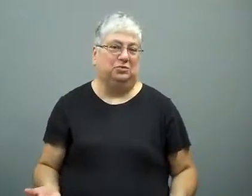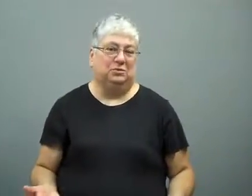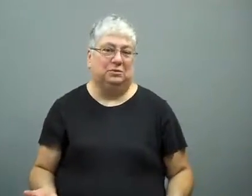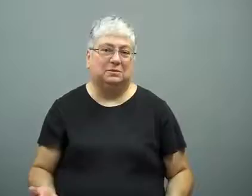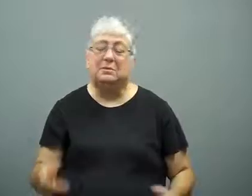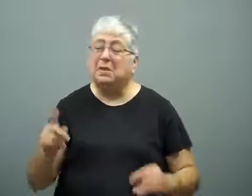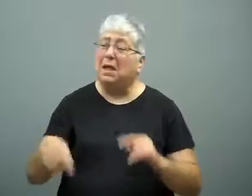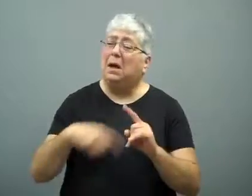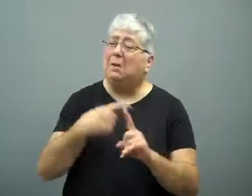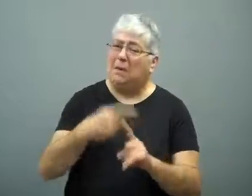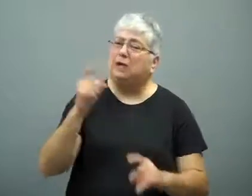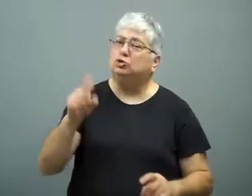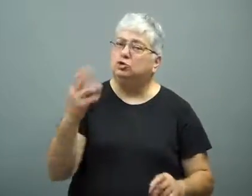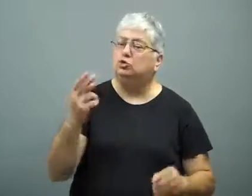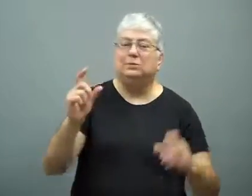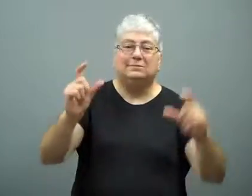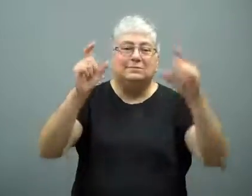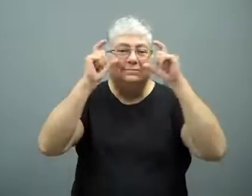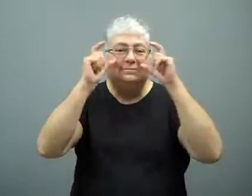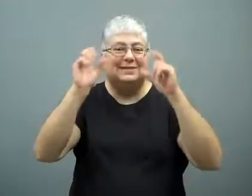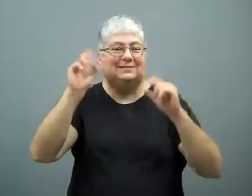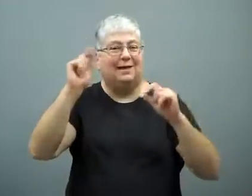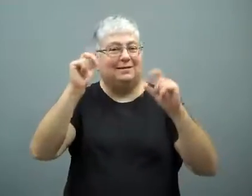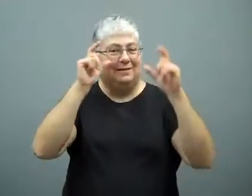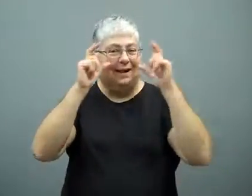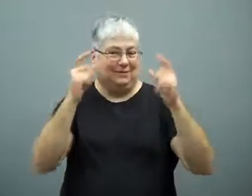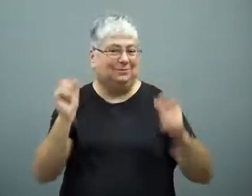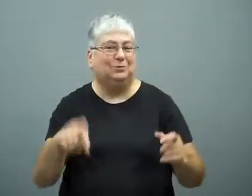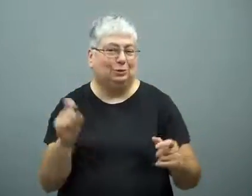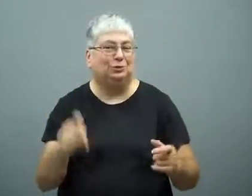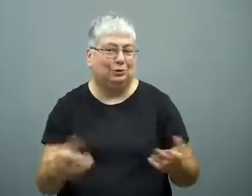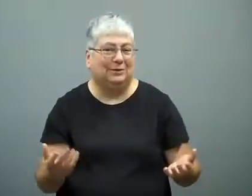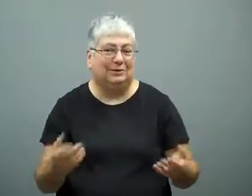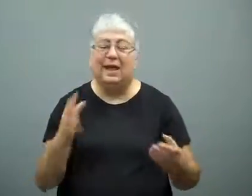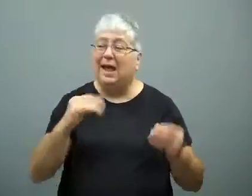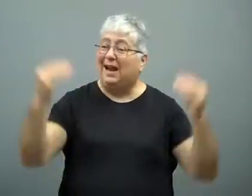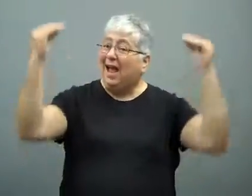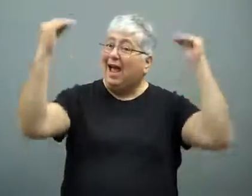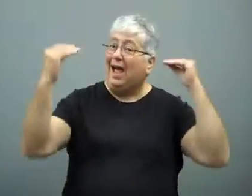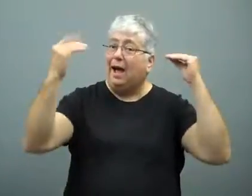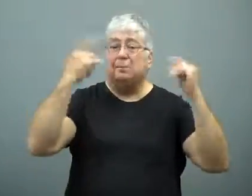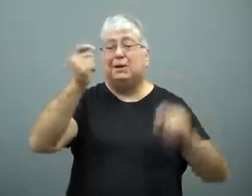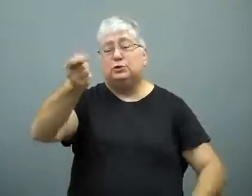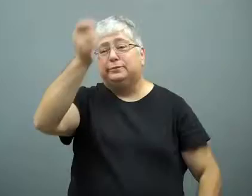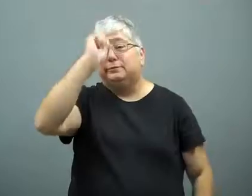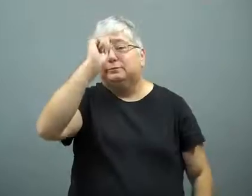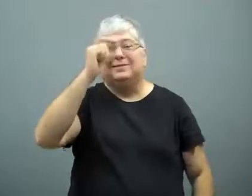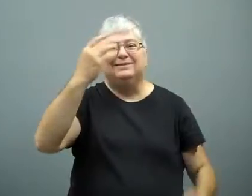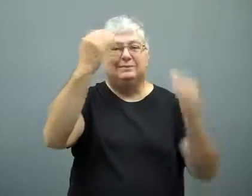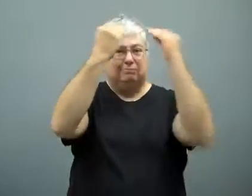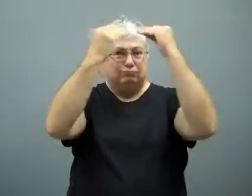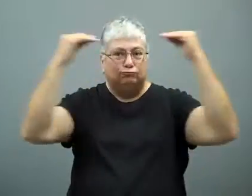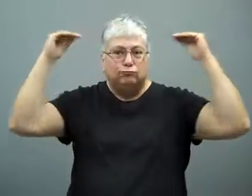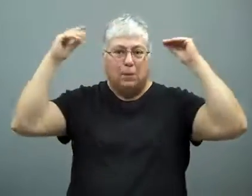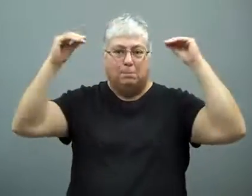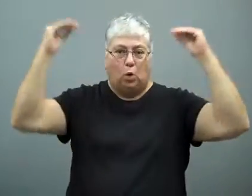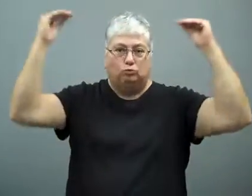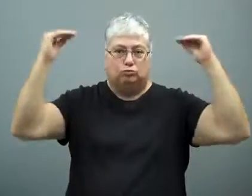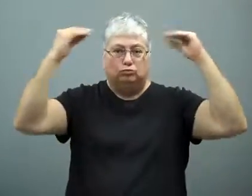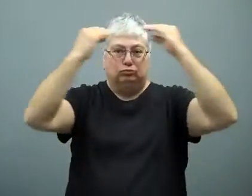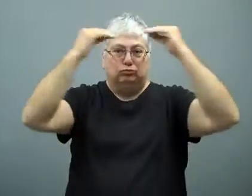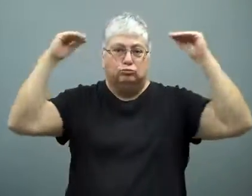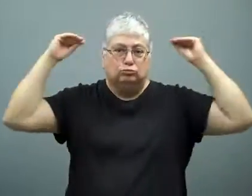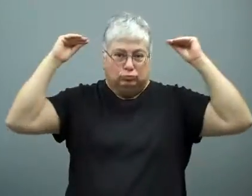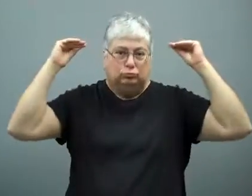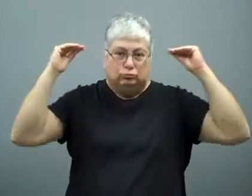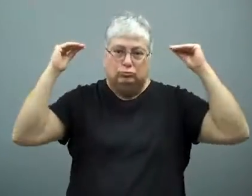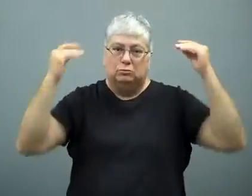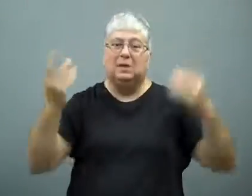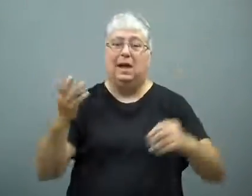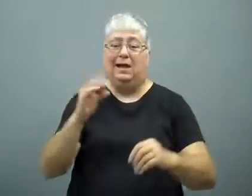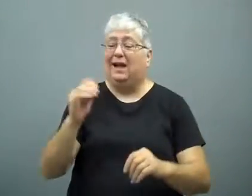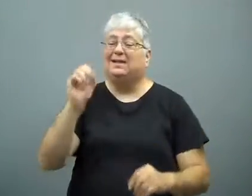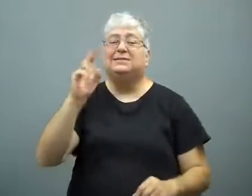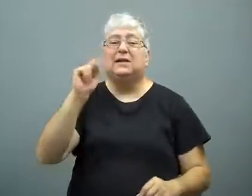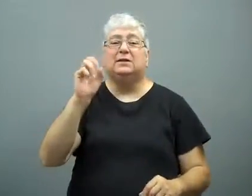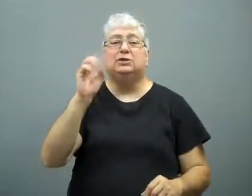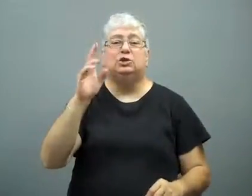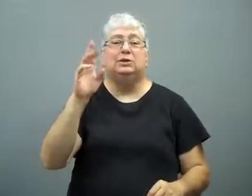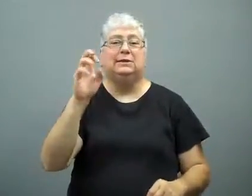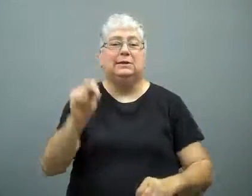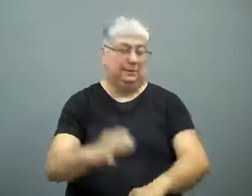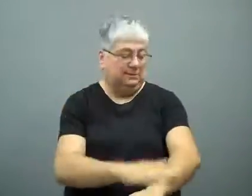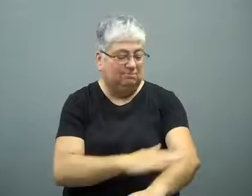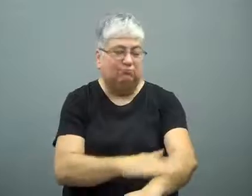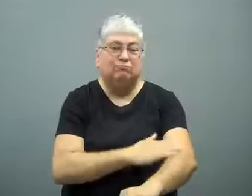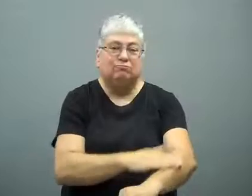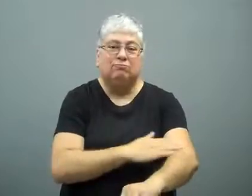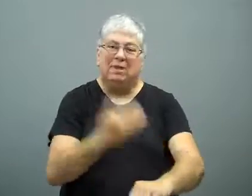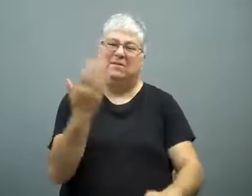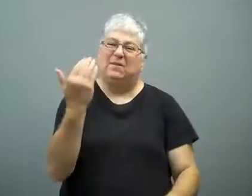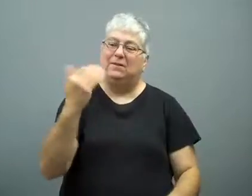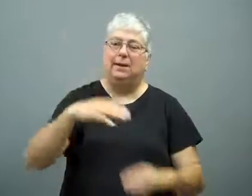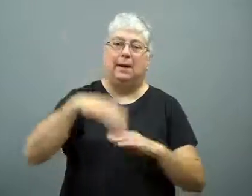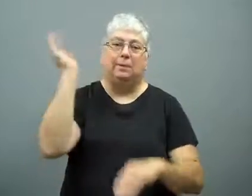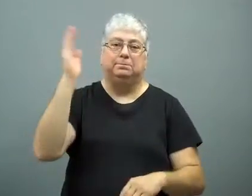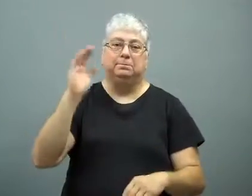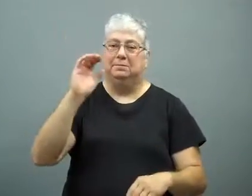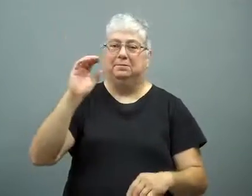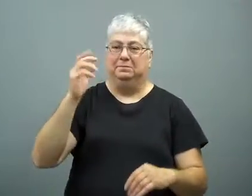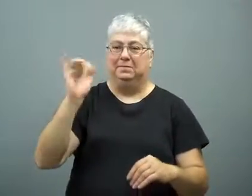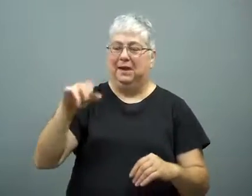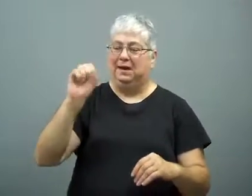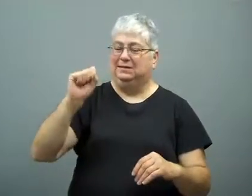Also use sunglasses, and a wide brim hat. Baseball caps may not be enough.